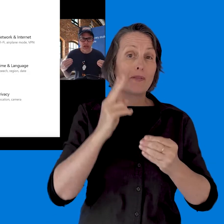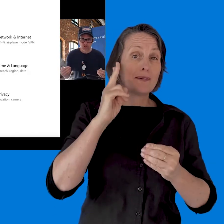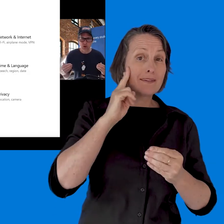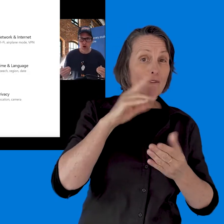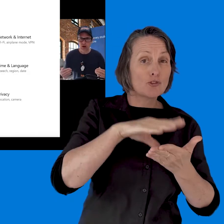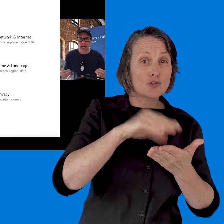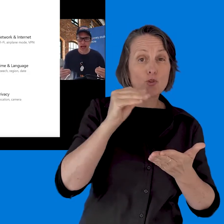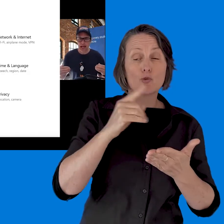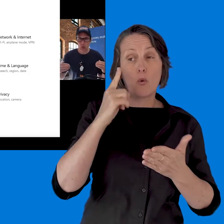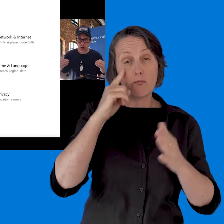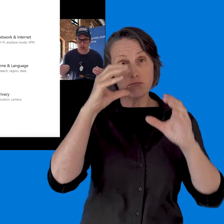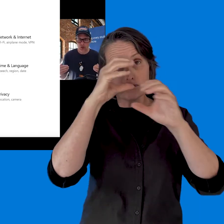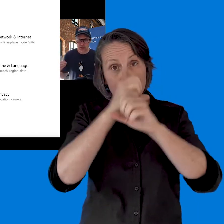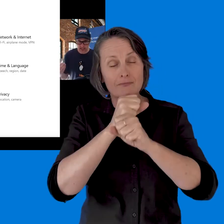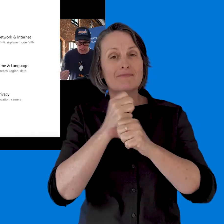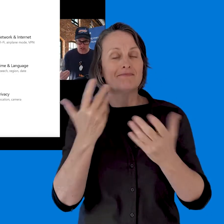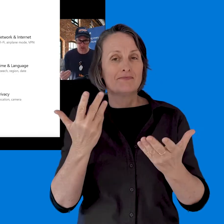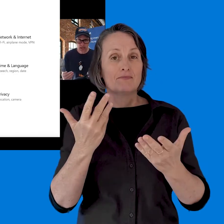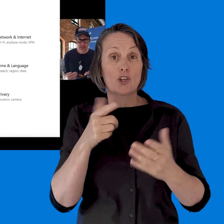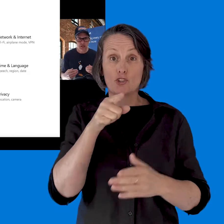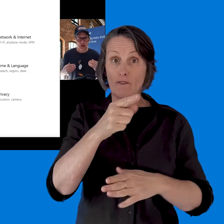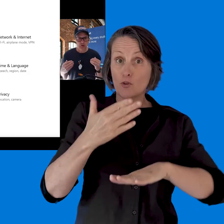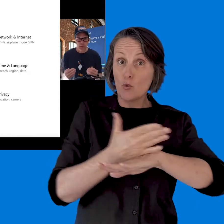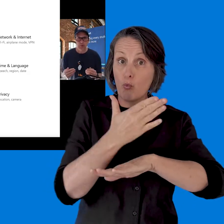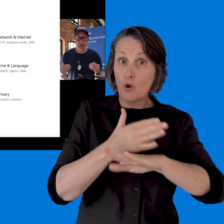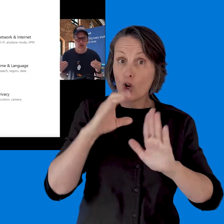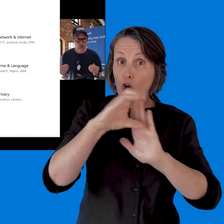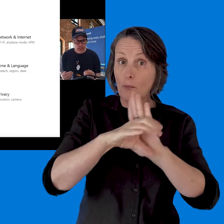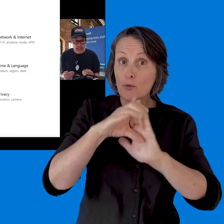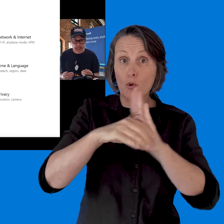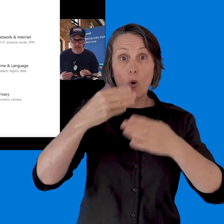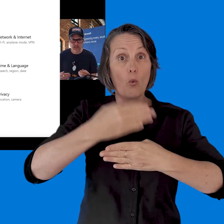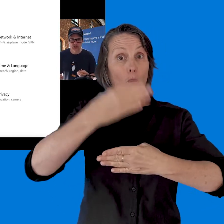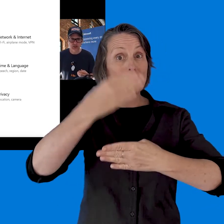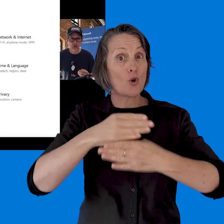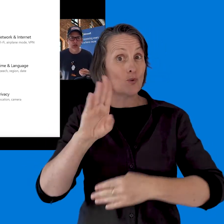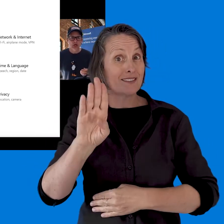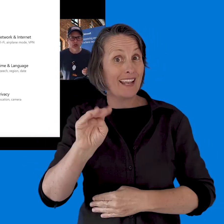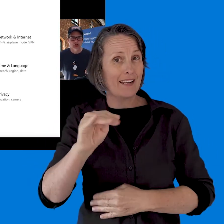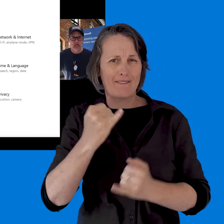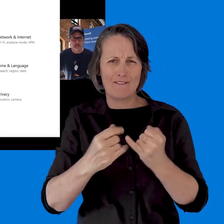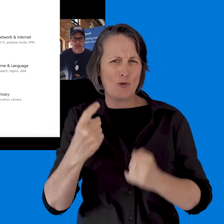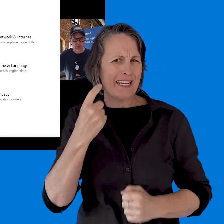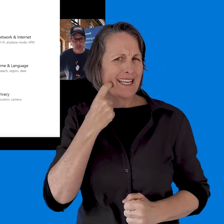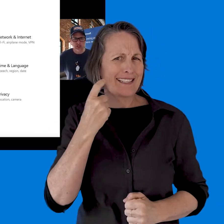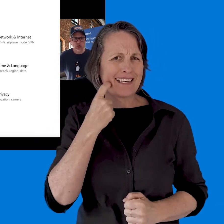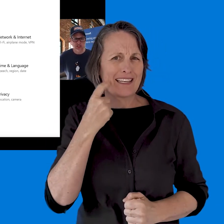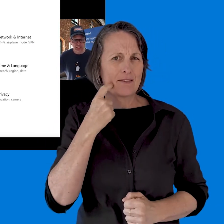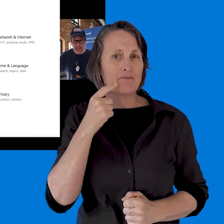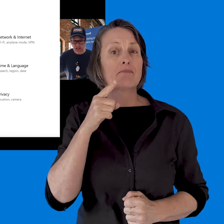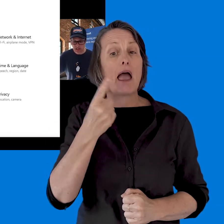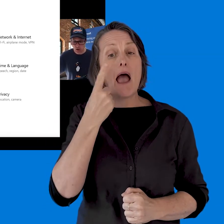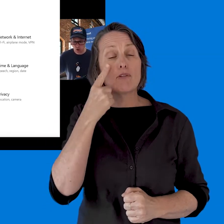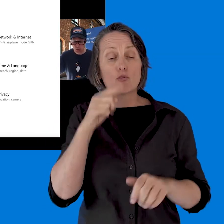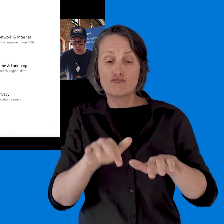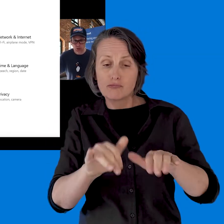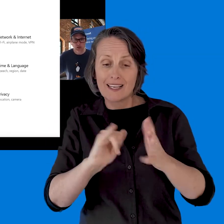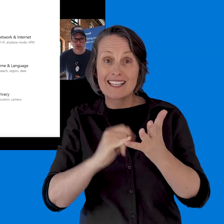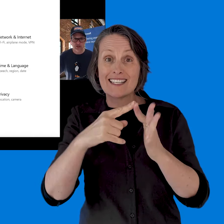So if you're on a Windows 10 device, remember it's really easy to do. You just coming to your settings on your Windows